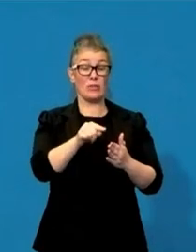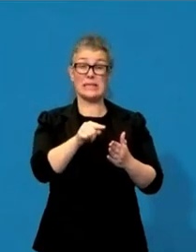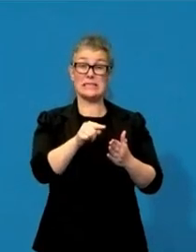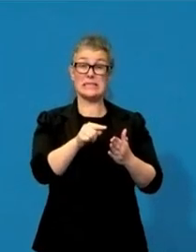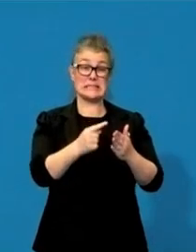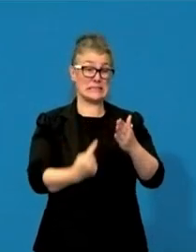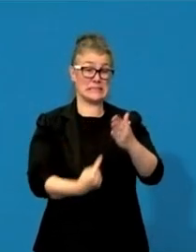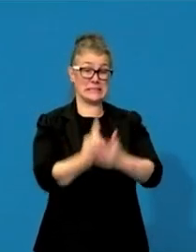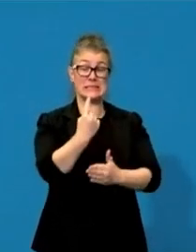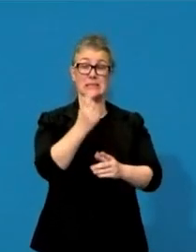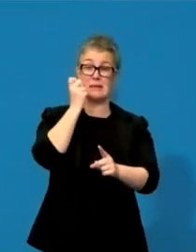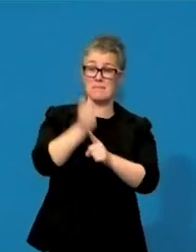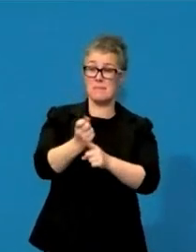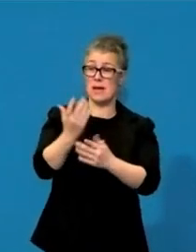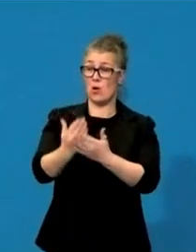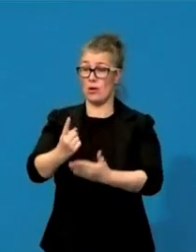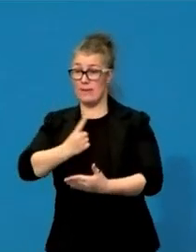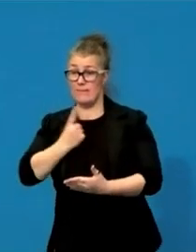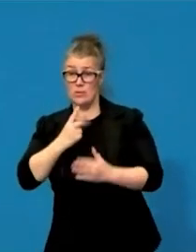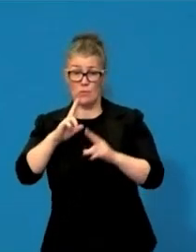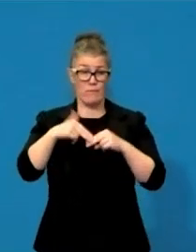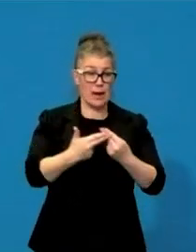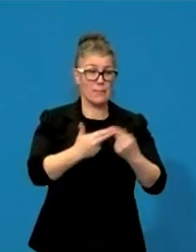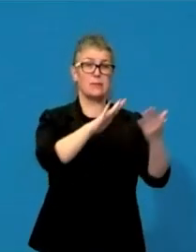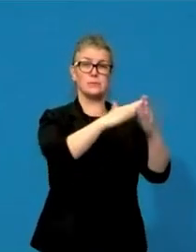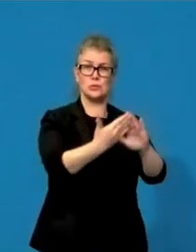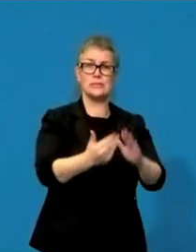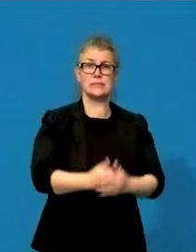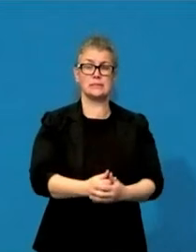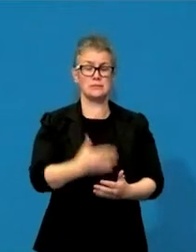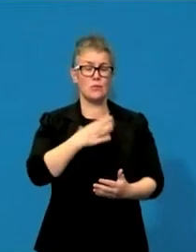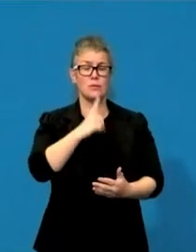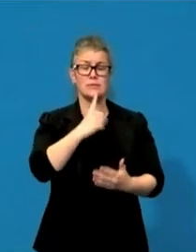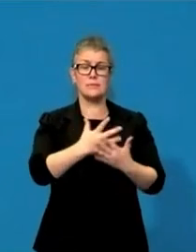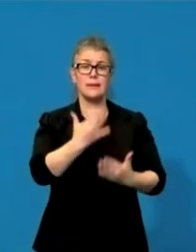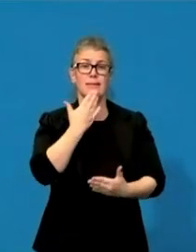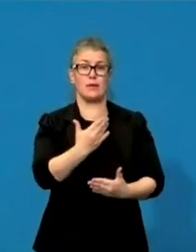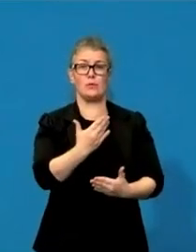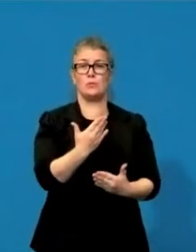So, I just want to say thank you. Thank you very much. It's been a privilege.